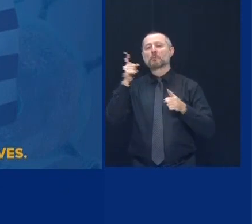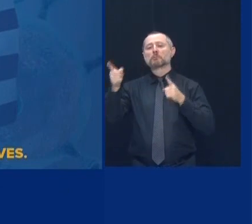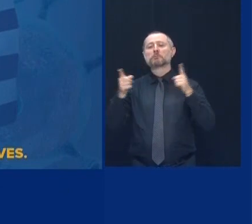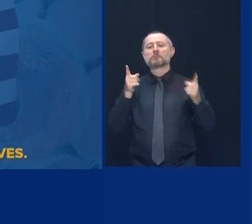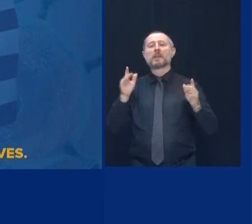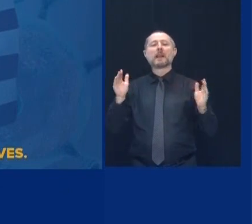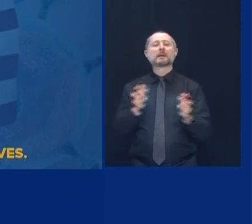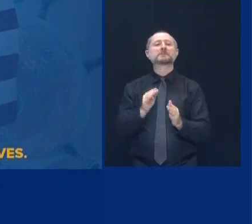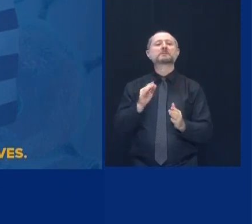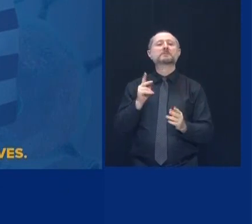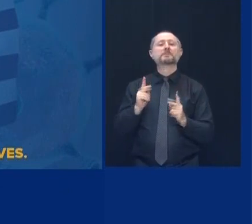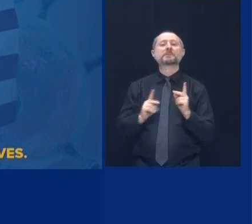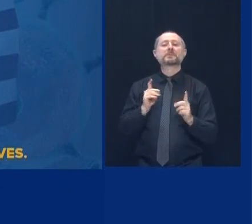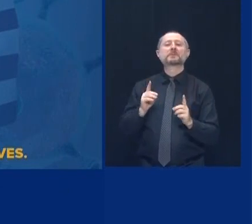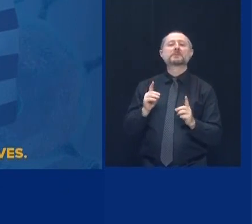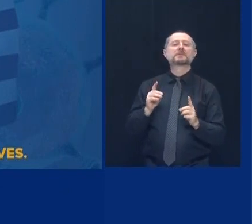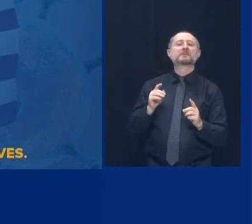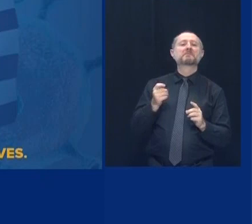D*QPUáIFUL STATES, ALL OF THEM.